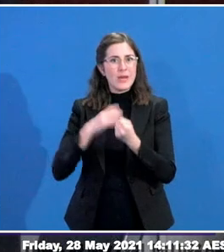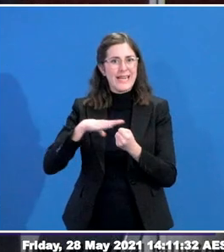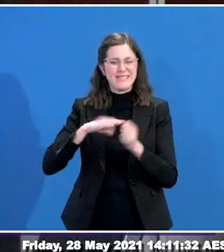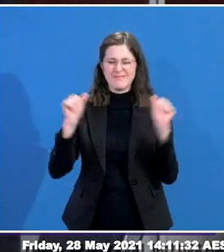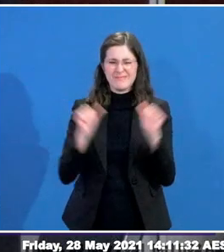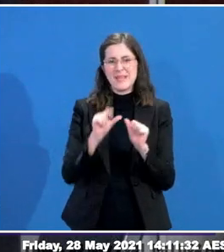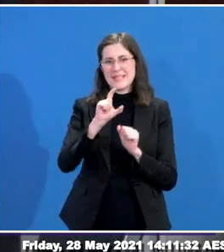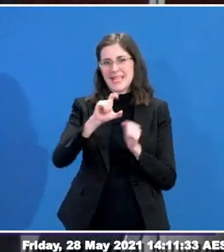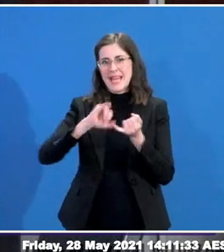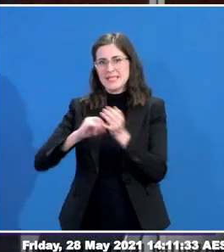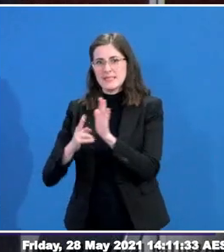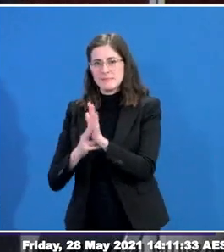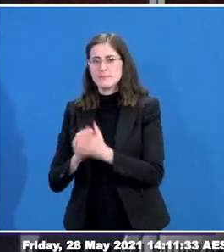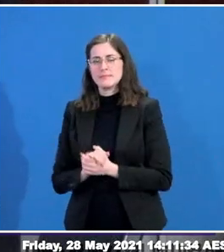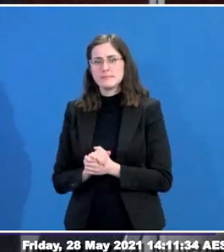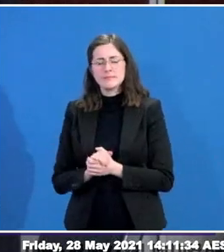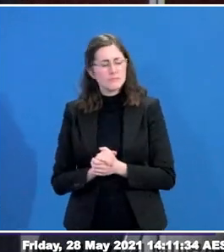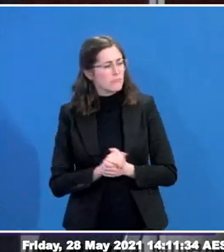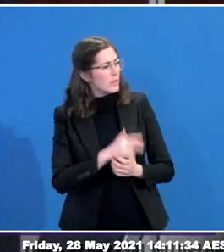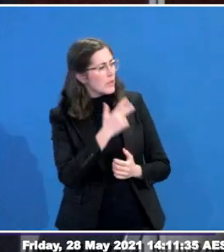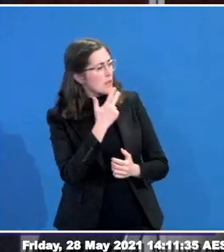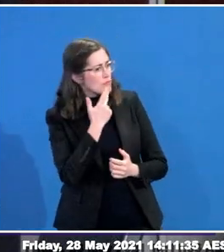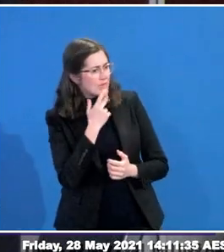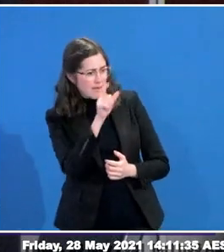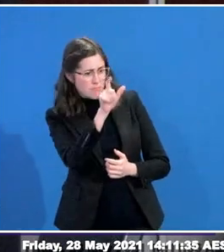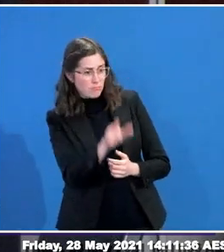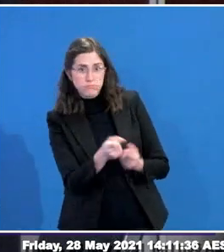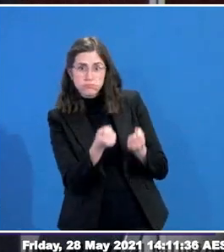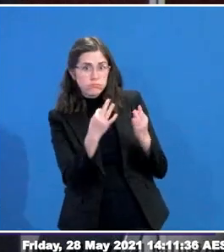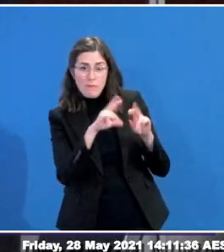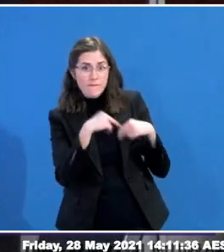What if a participant does not have a family member who can help them; what happens then?